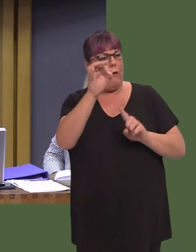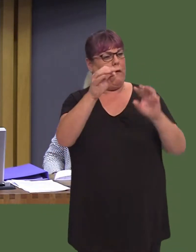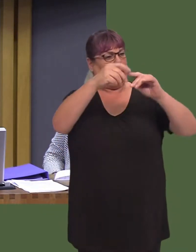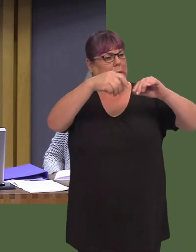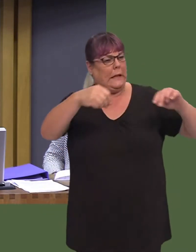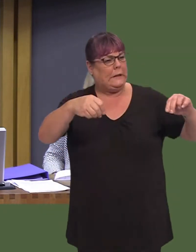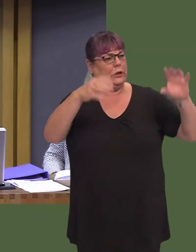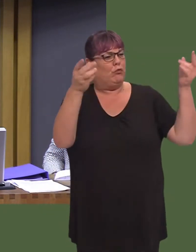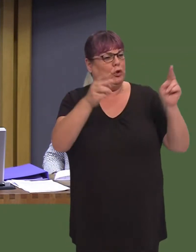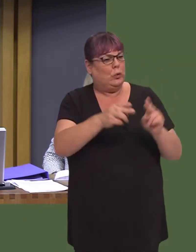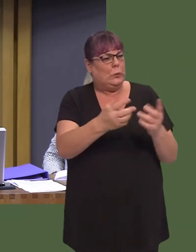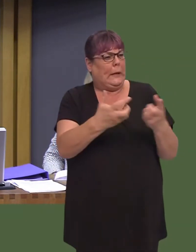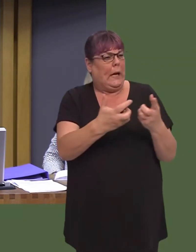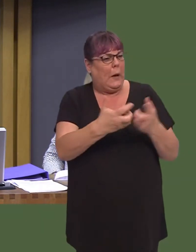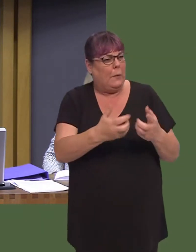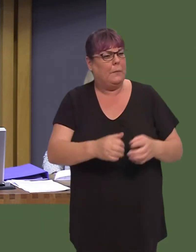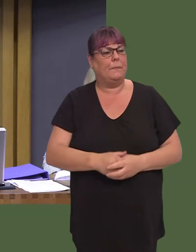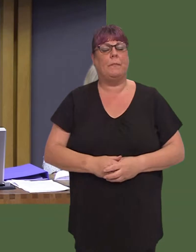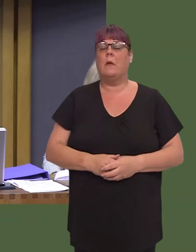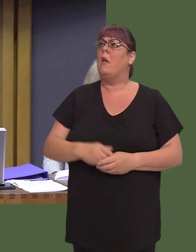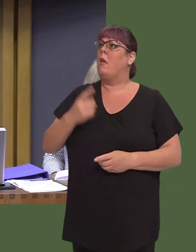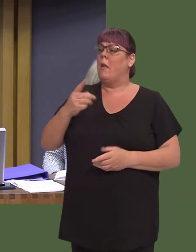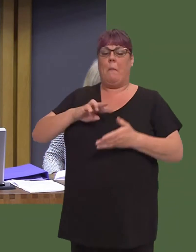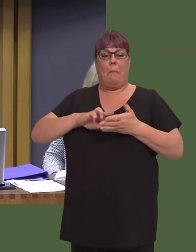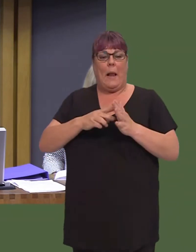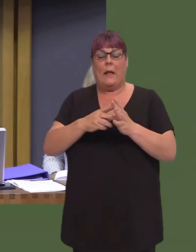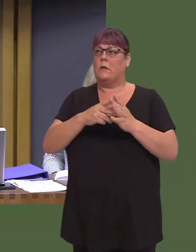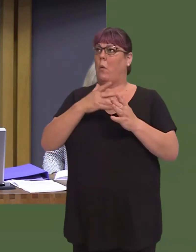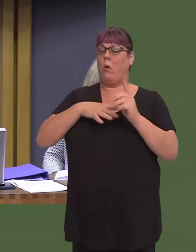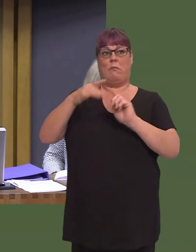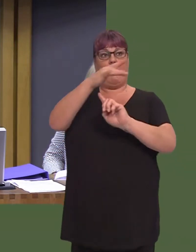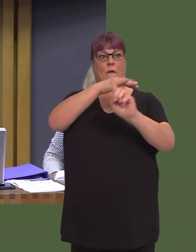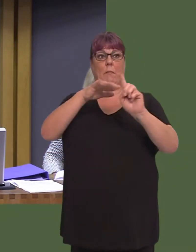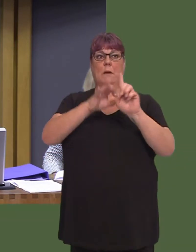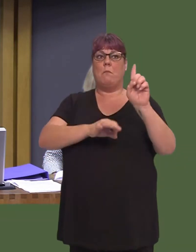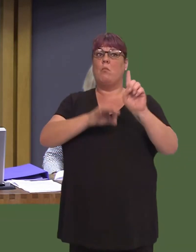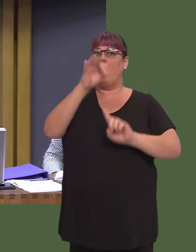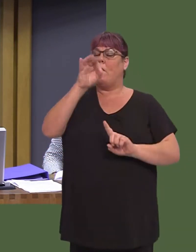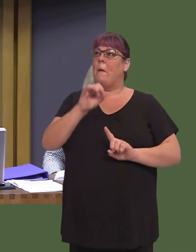so that they can invest for the long term and, at last, lead us to an age where we build